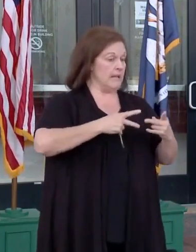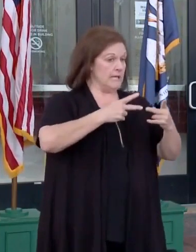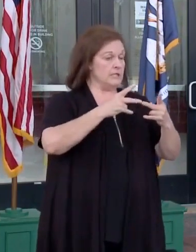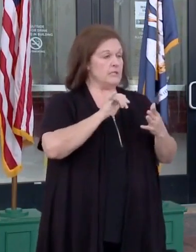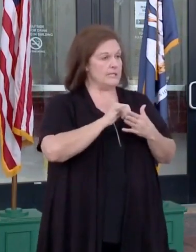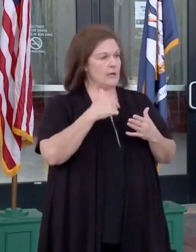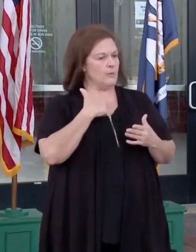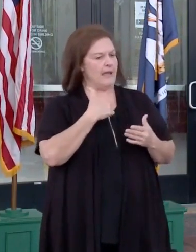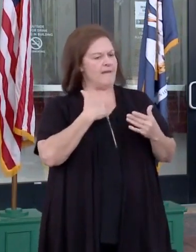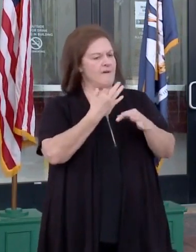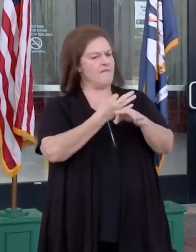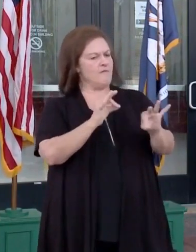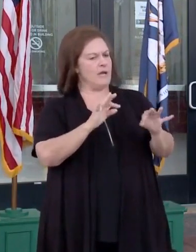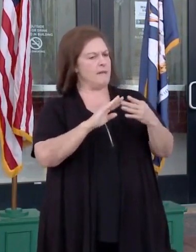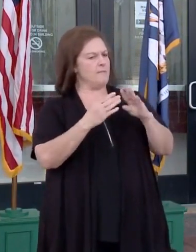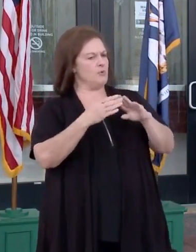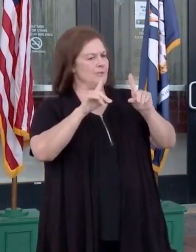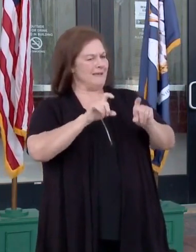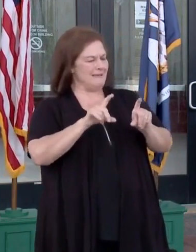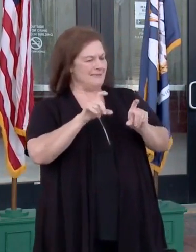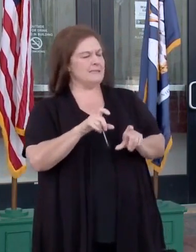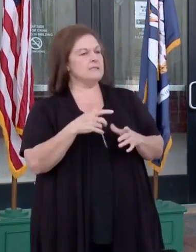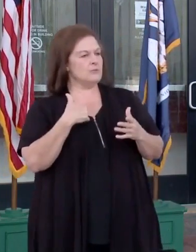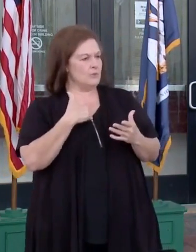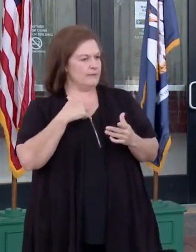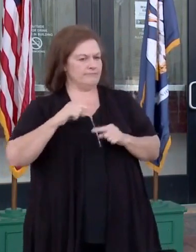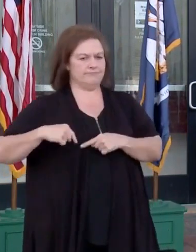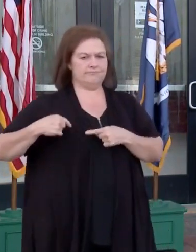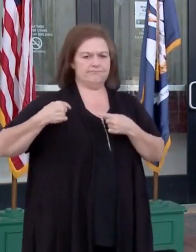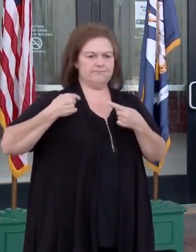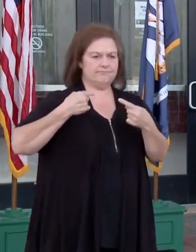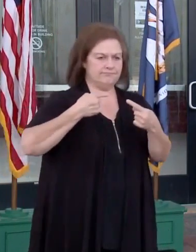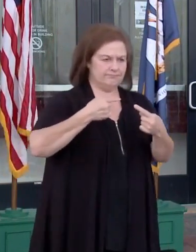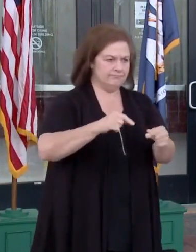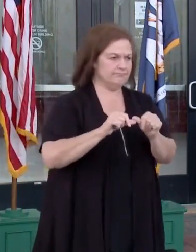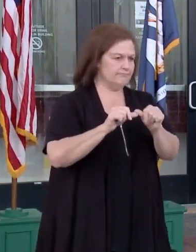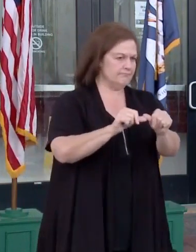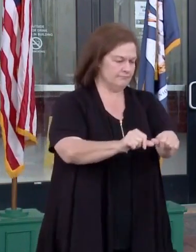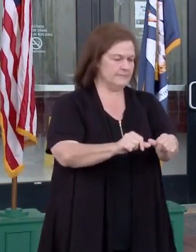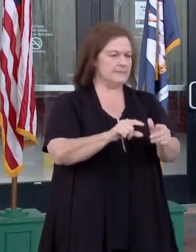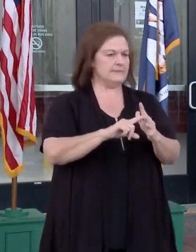community testing and we have had it every day since the pandemic started um